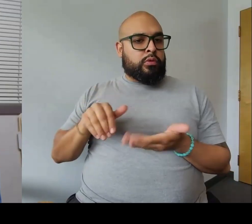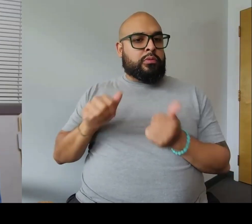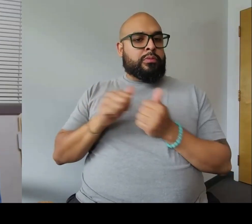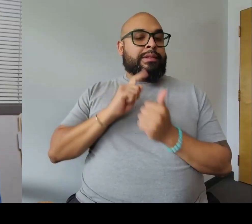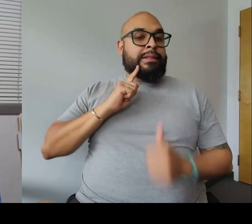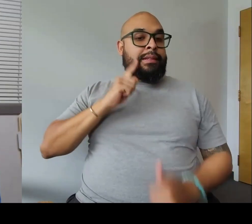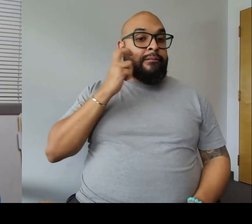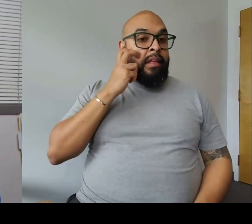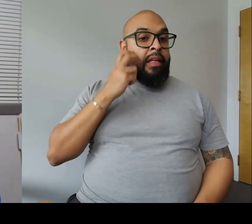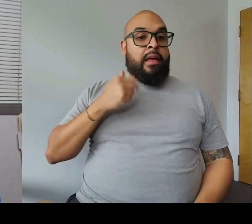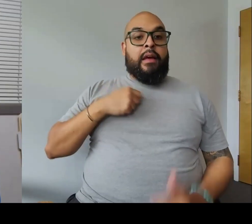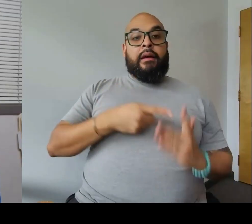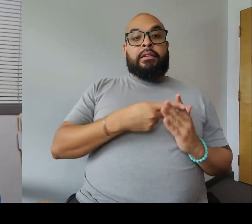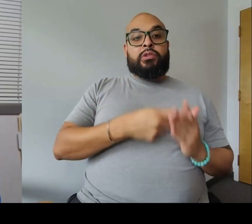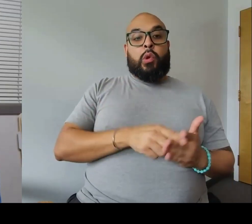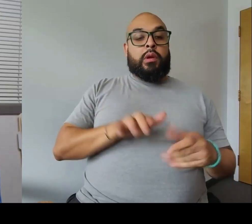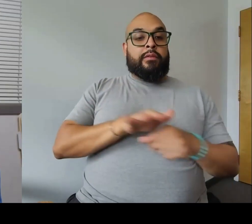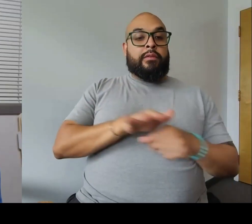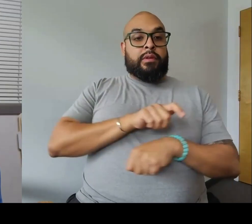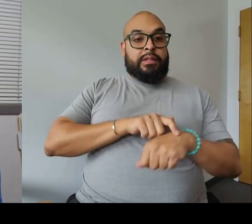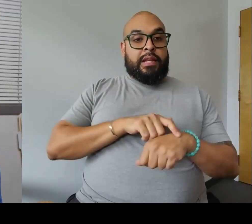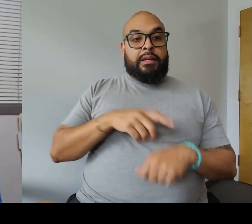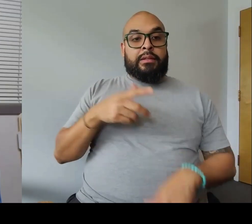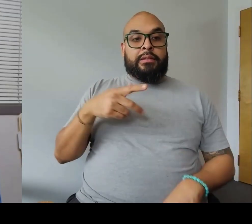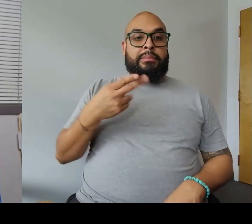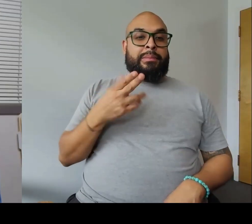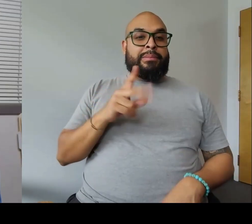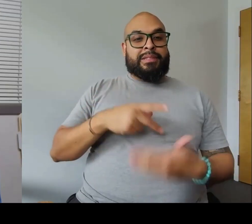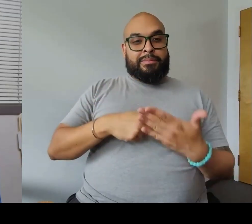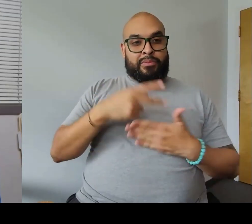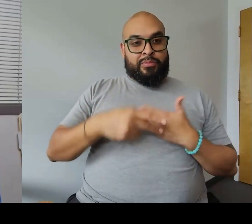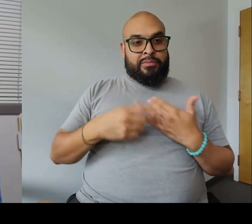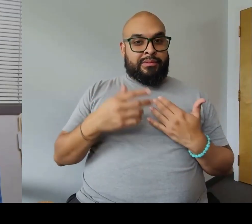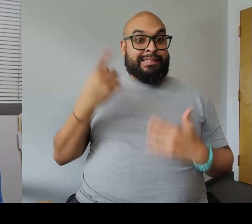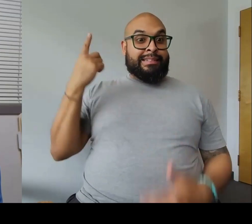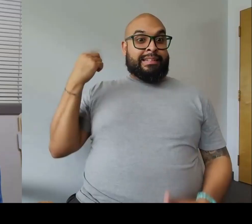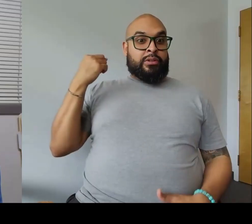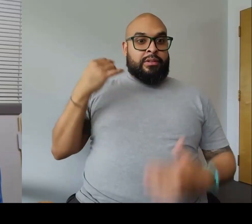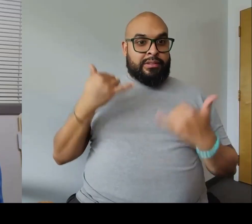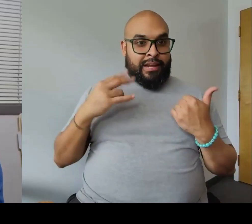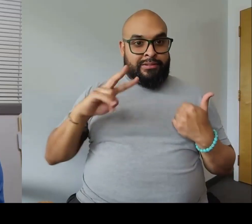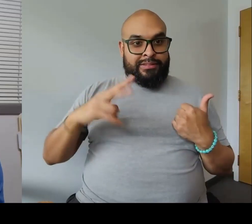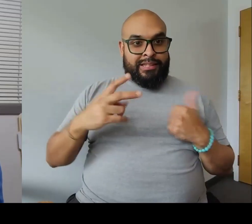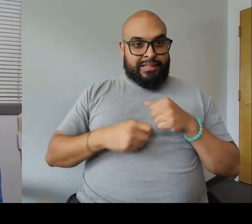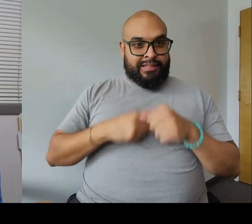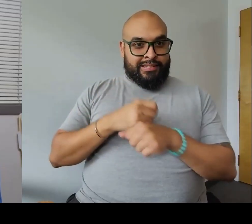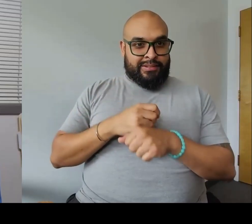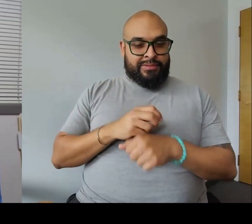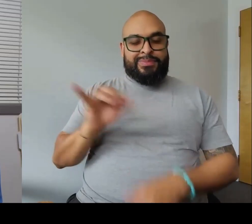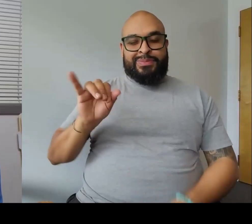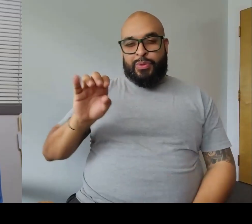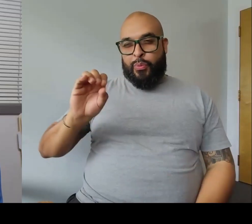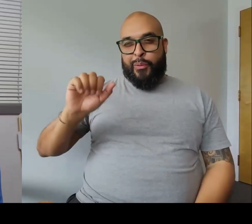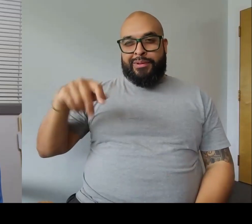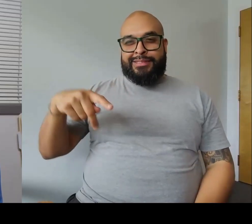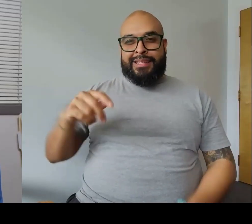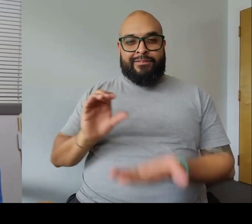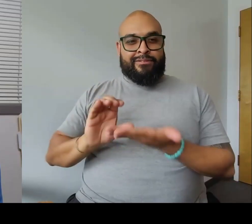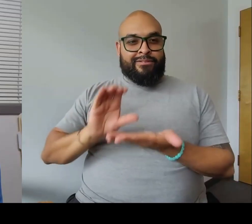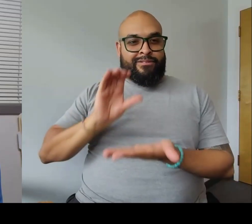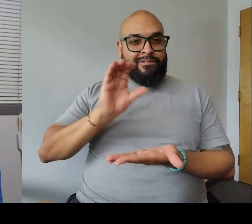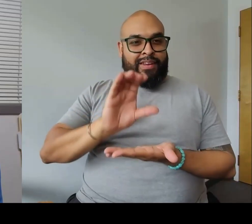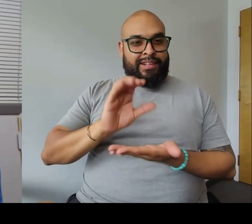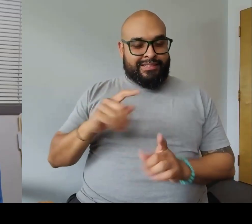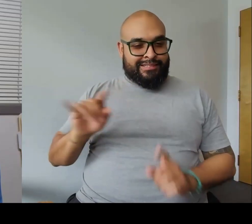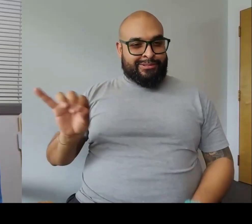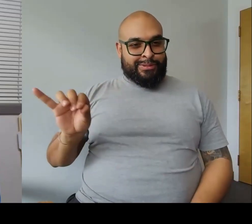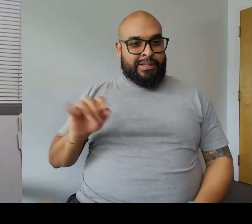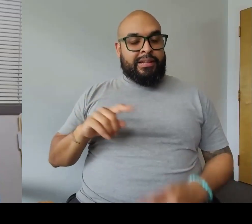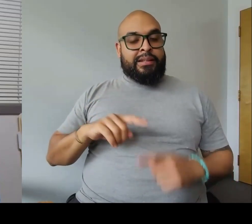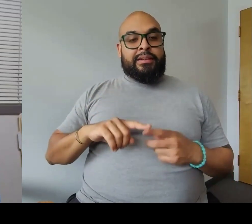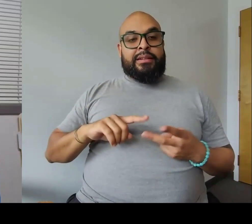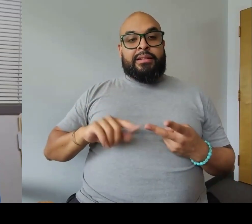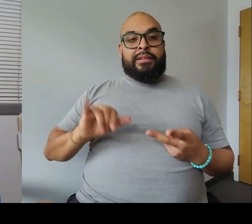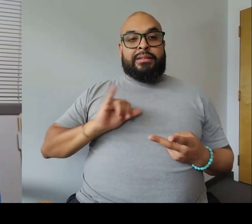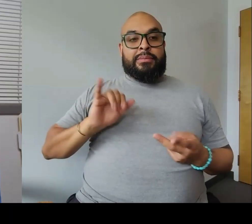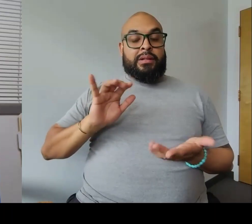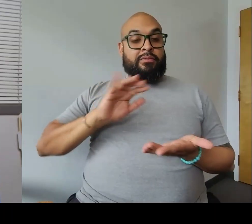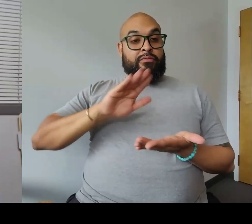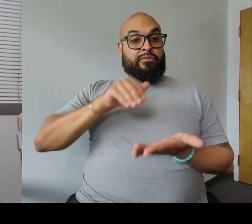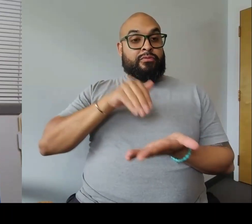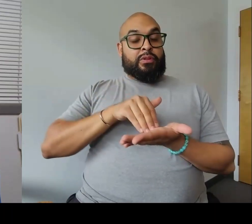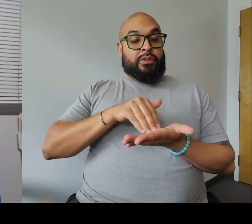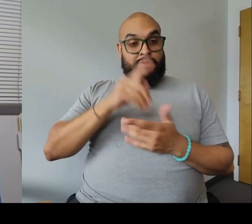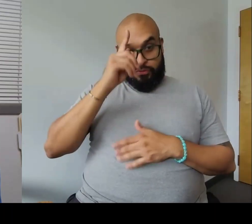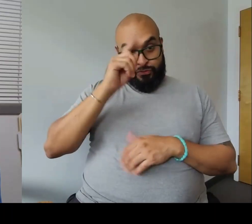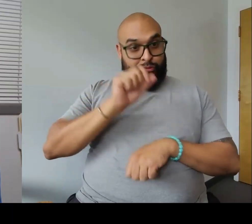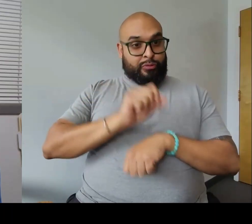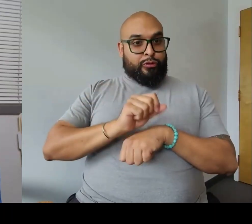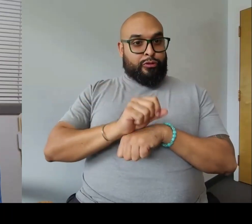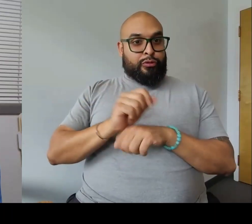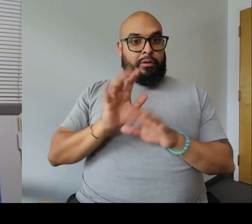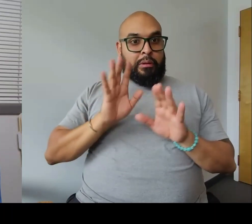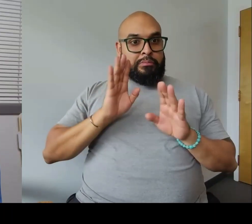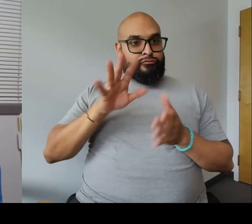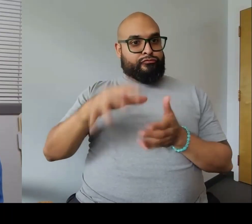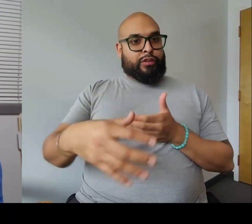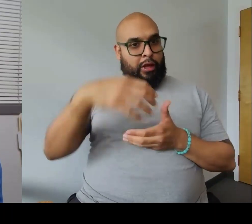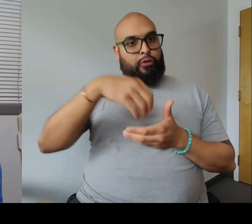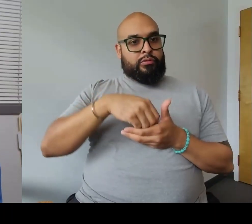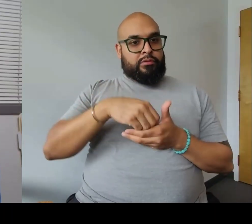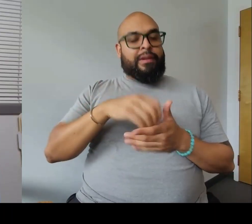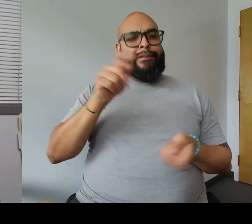I started a full-time doctoral program last year, so I'm in my second year, also OSEP funded, and I am centered on working on the inclusion, actually changing systems